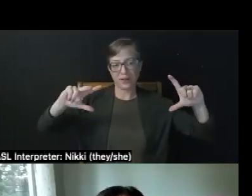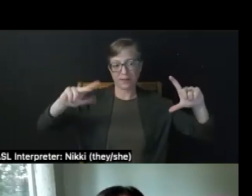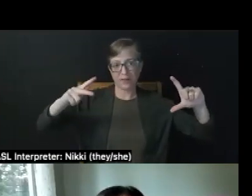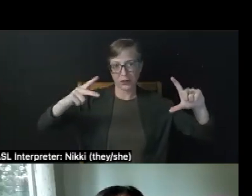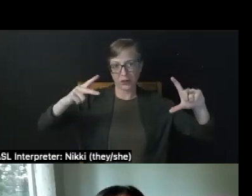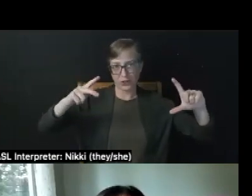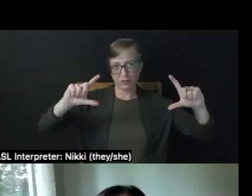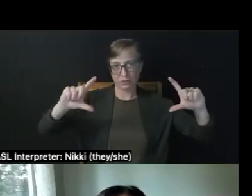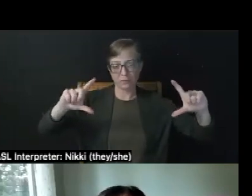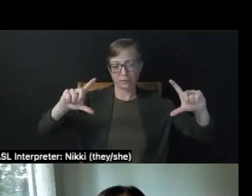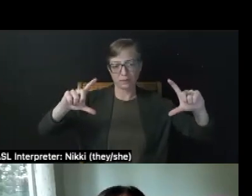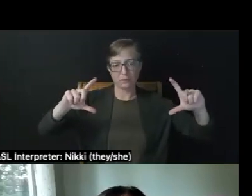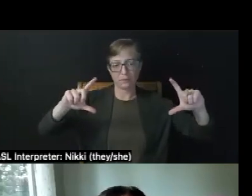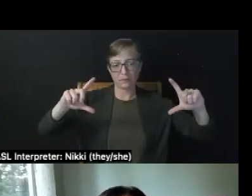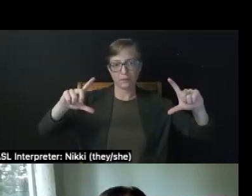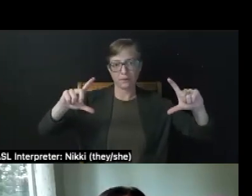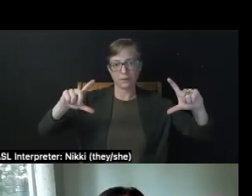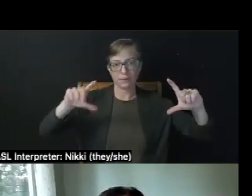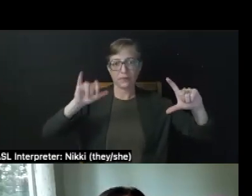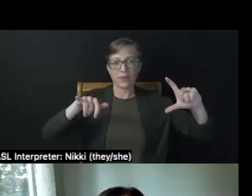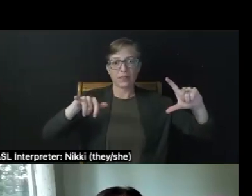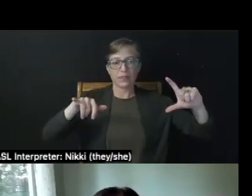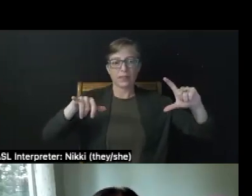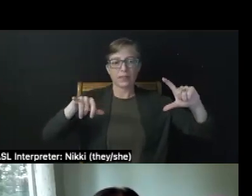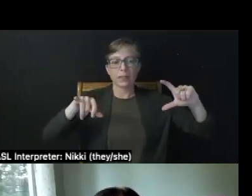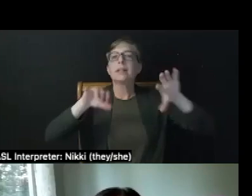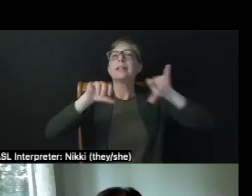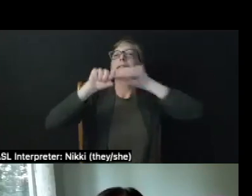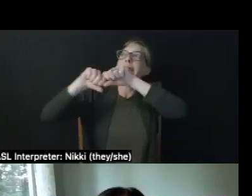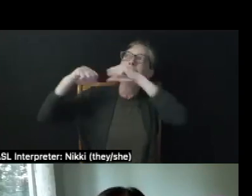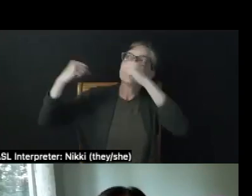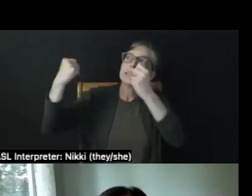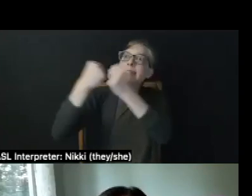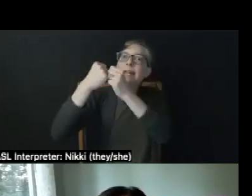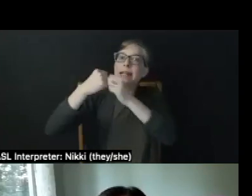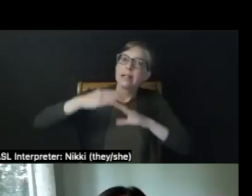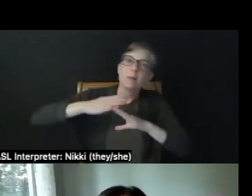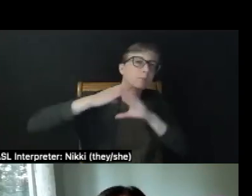circle that looks at societal barriers to HCBS.